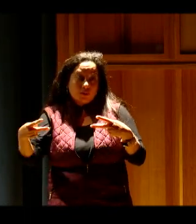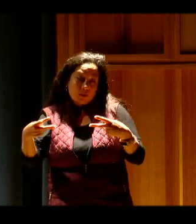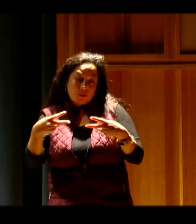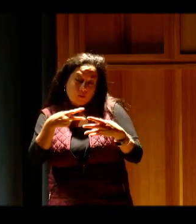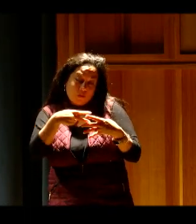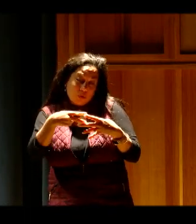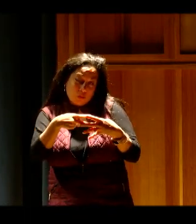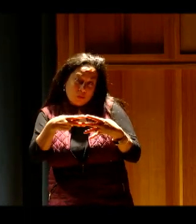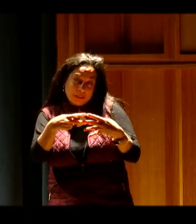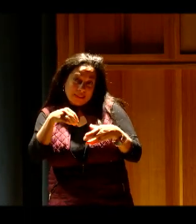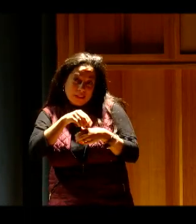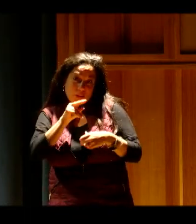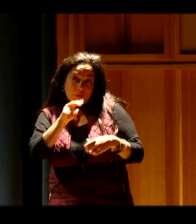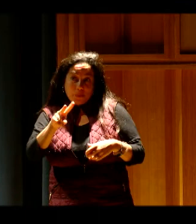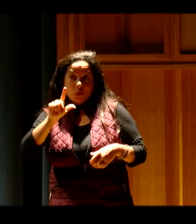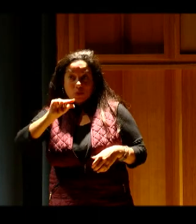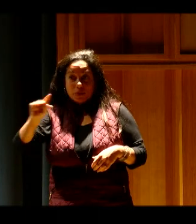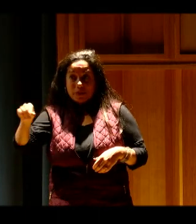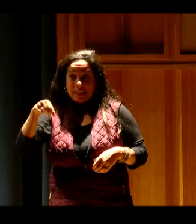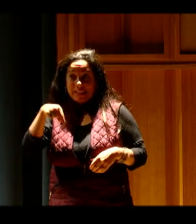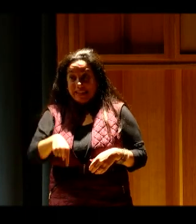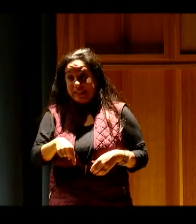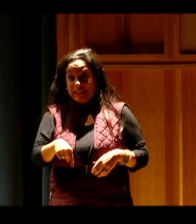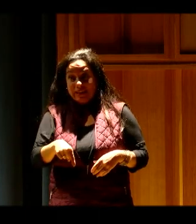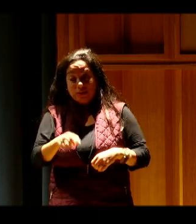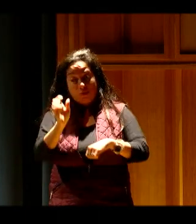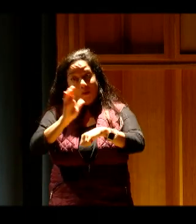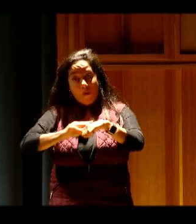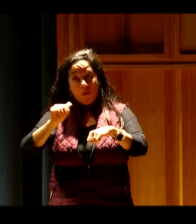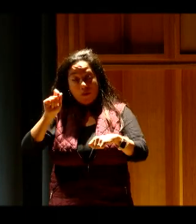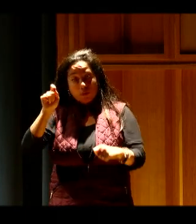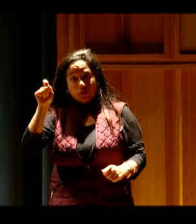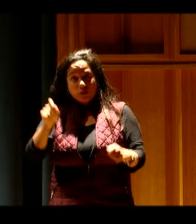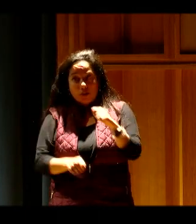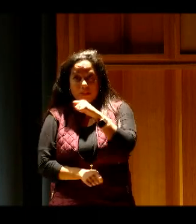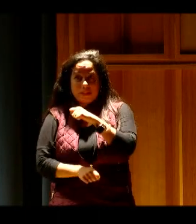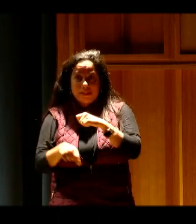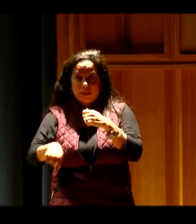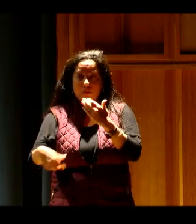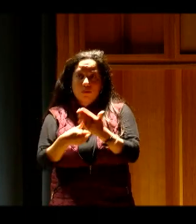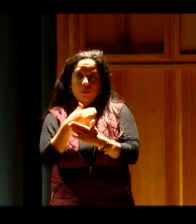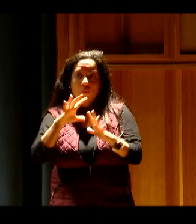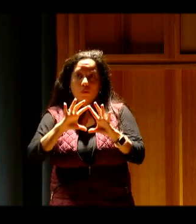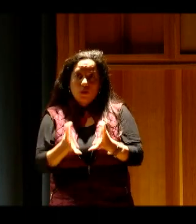This is the clarion call to adjust to this new world with Mother Earth.